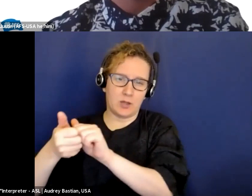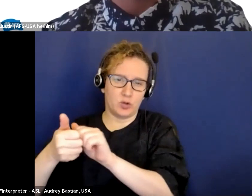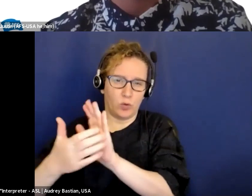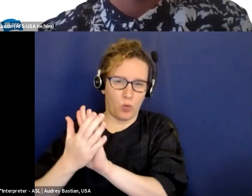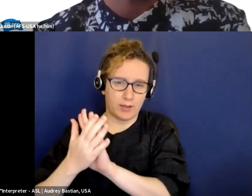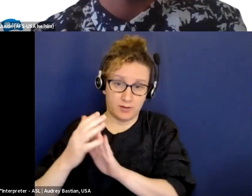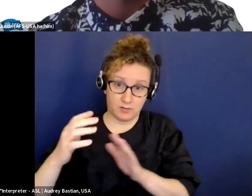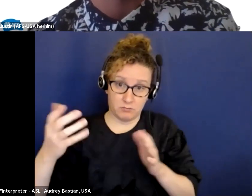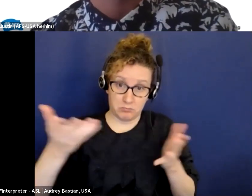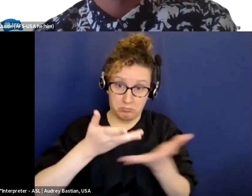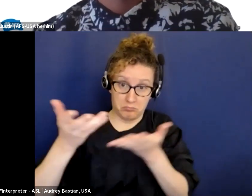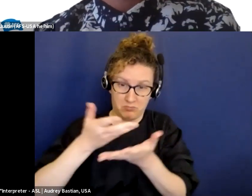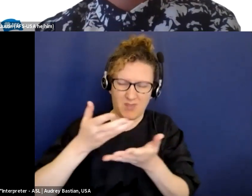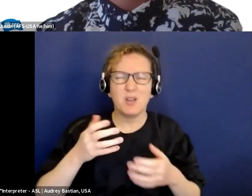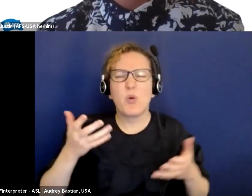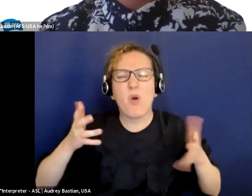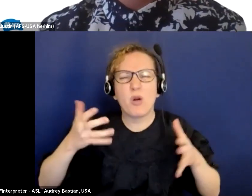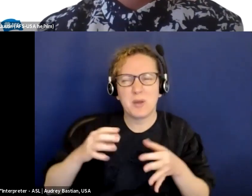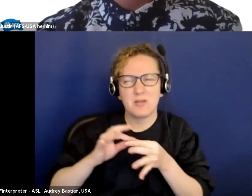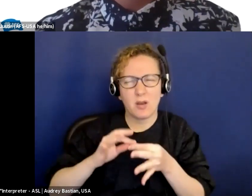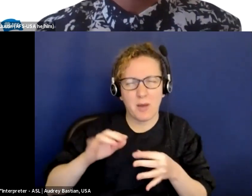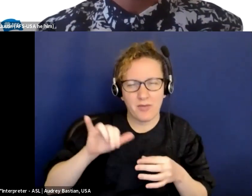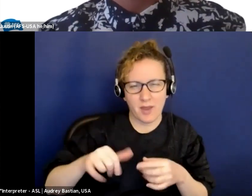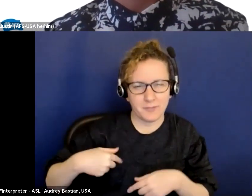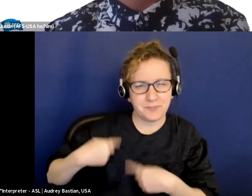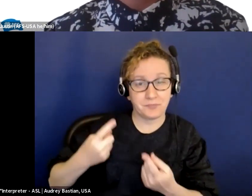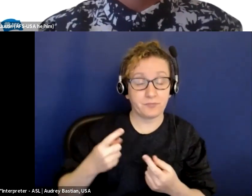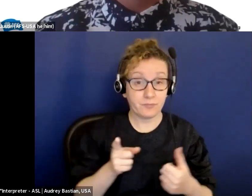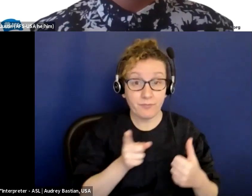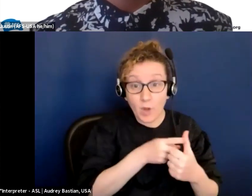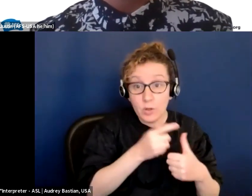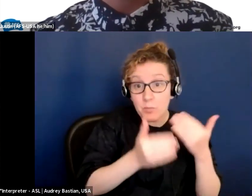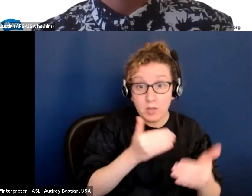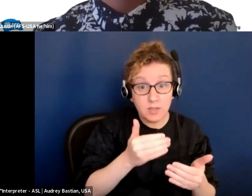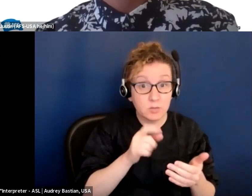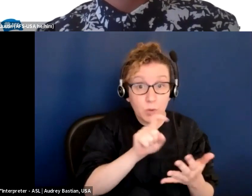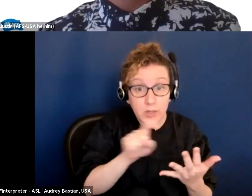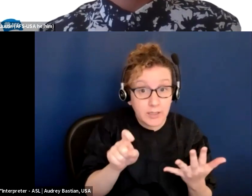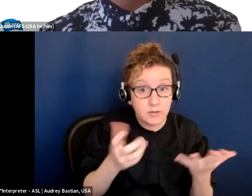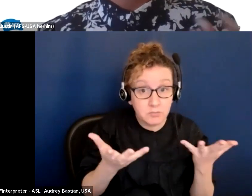about already is finding out early on in the process what are those needs and aligning